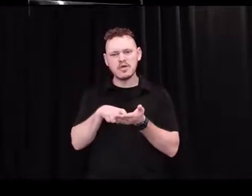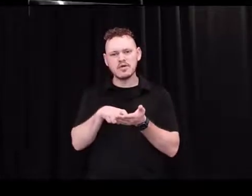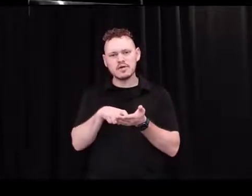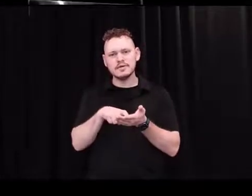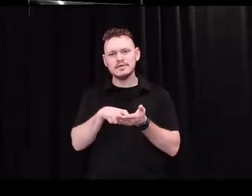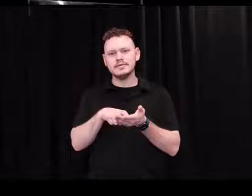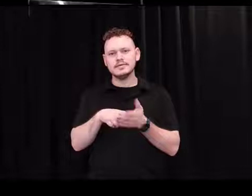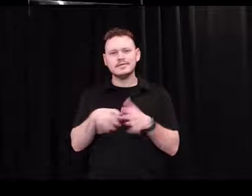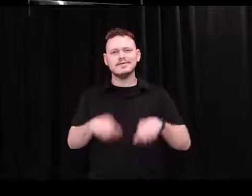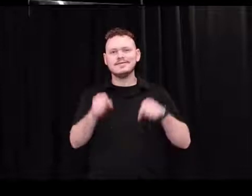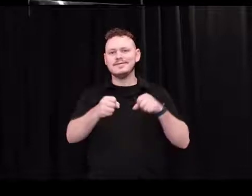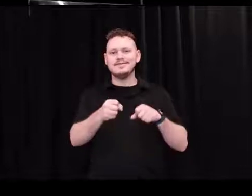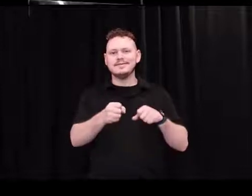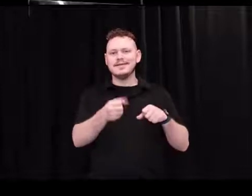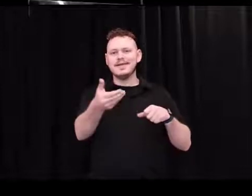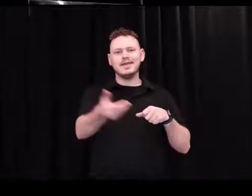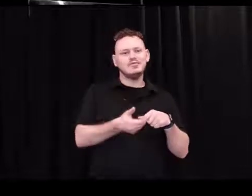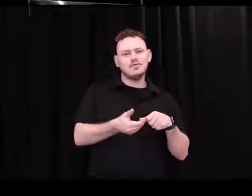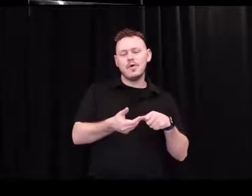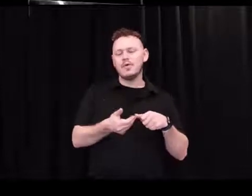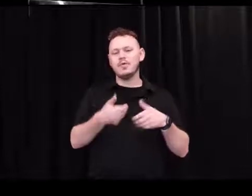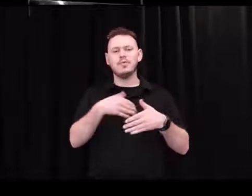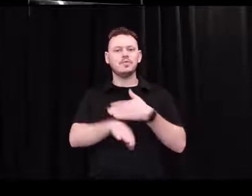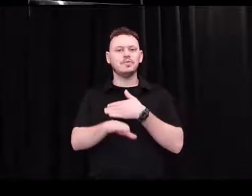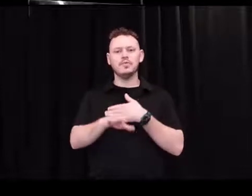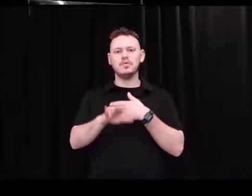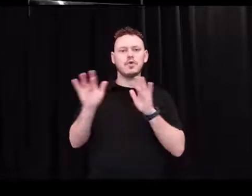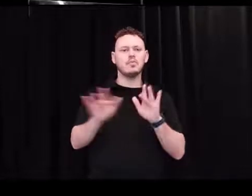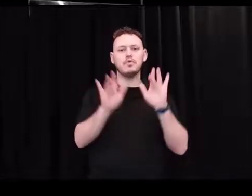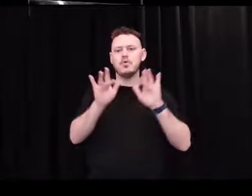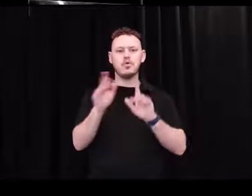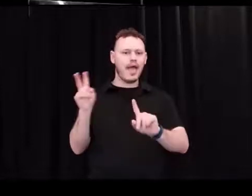Commun Computer Applications [Karl] Uhuh.